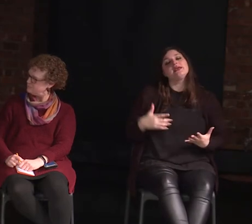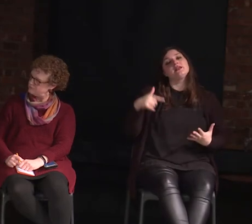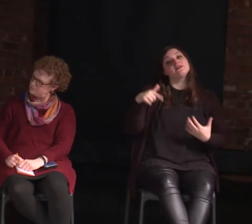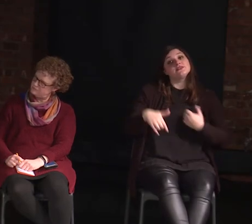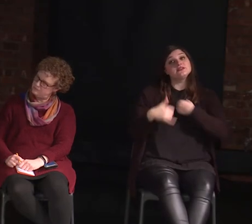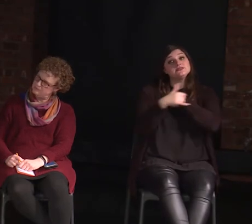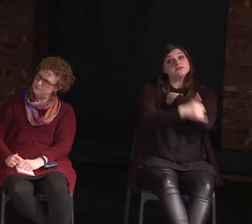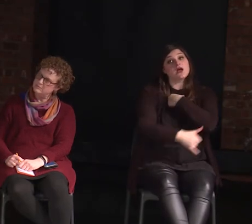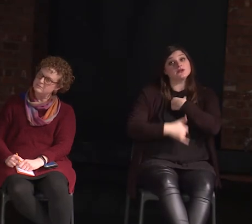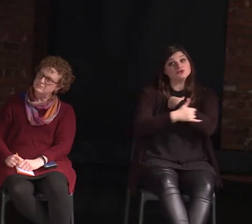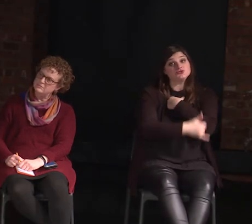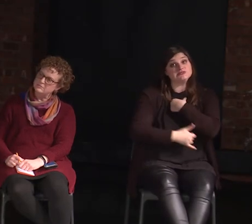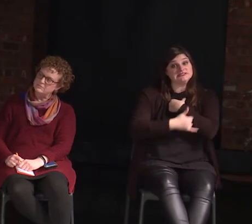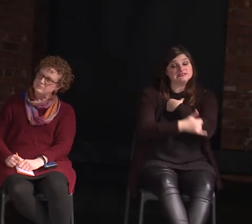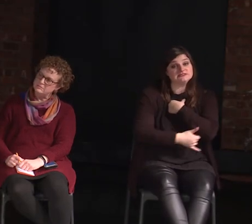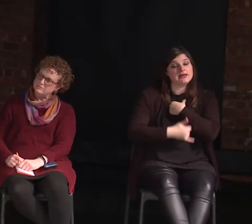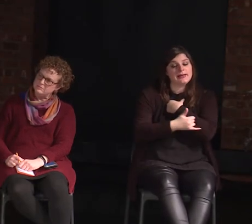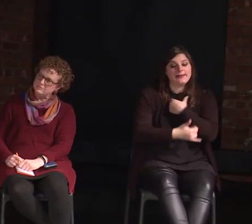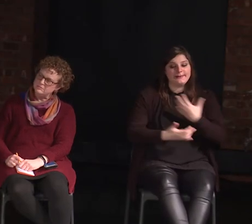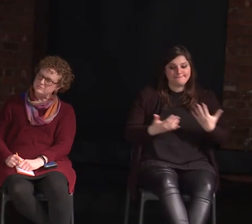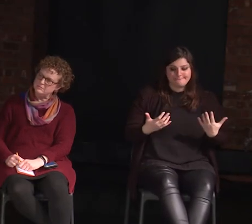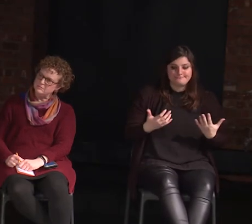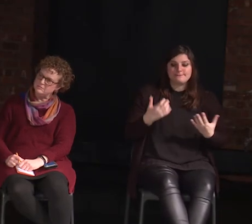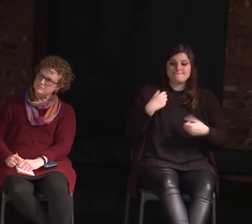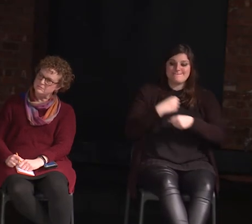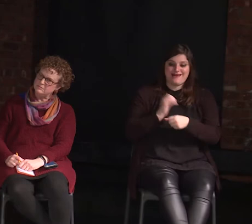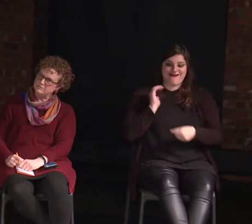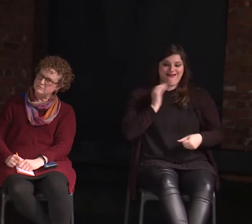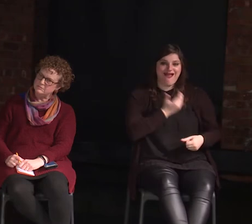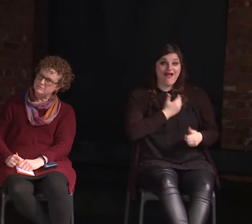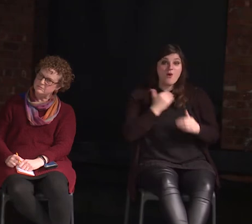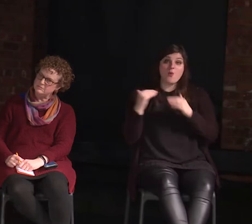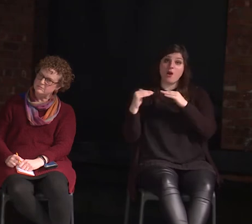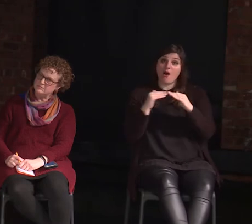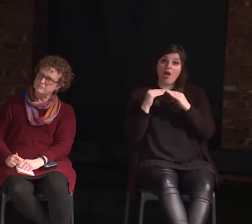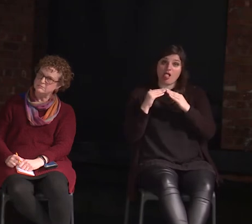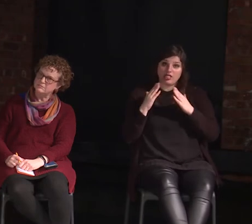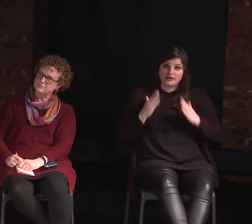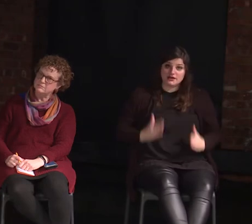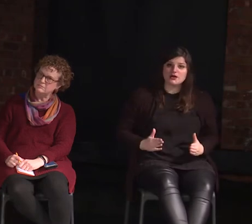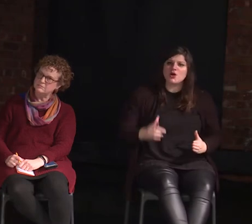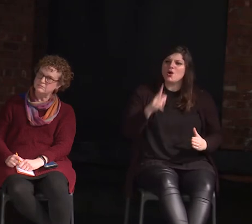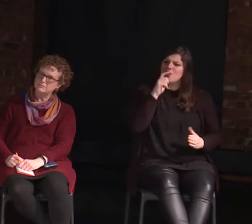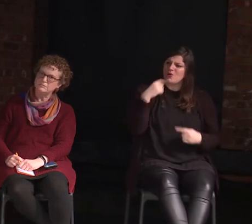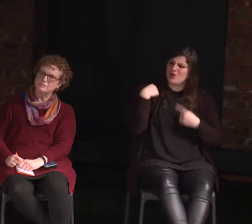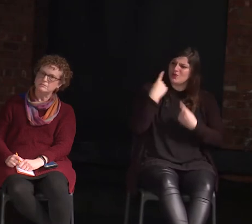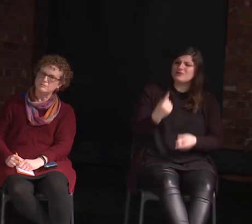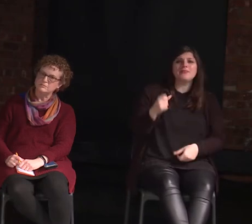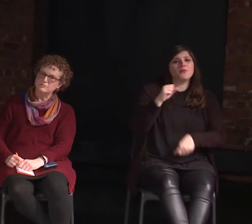Our colleagues who had been supporting places like the National Women's Law Center, the